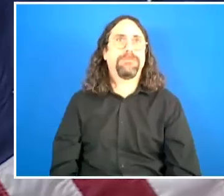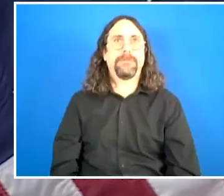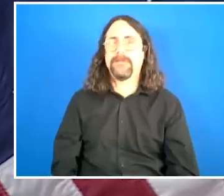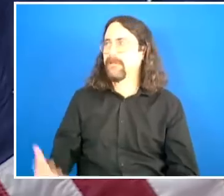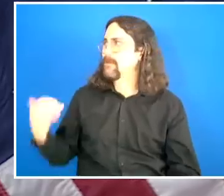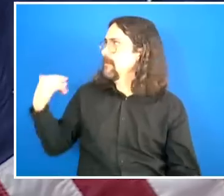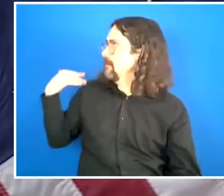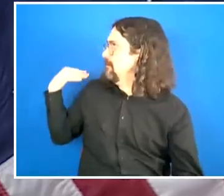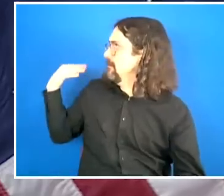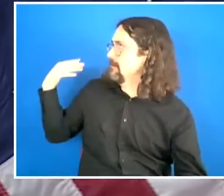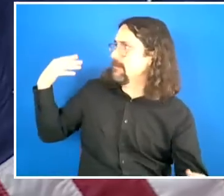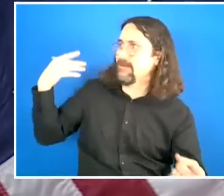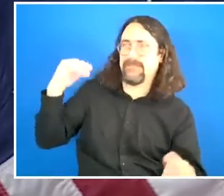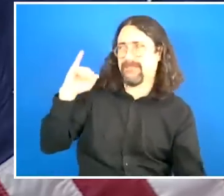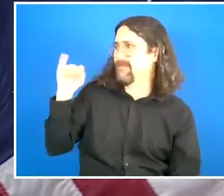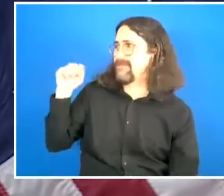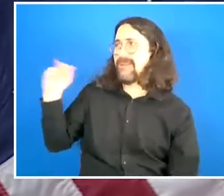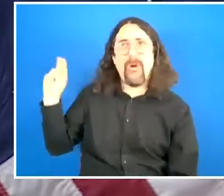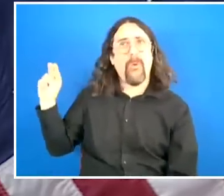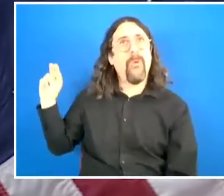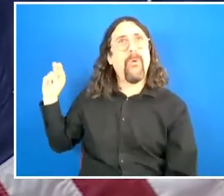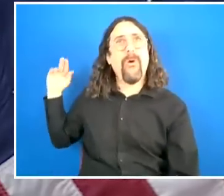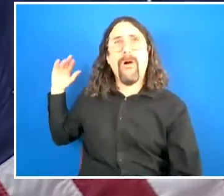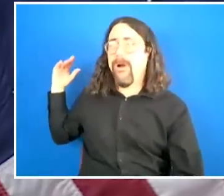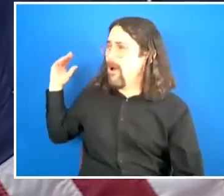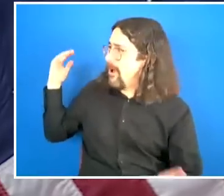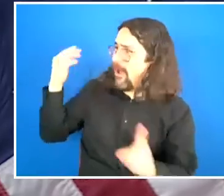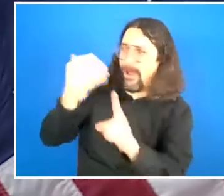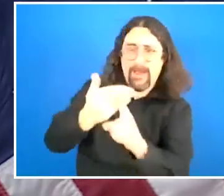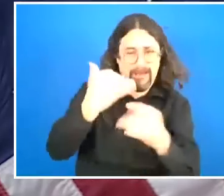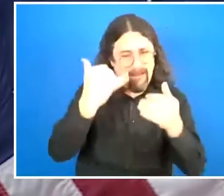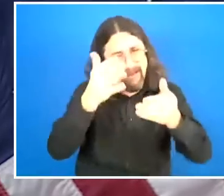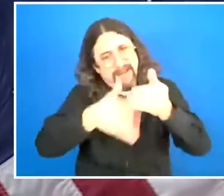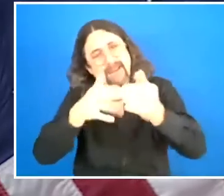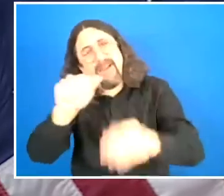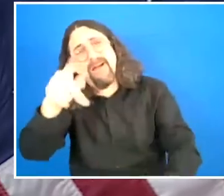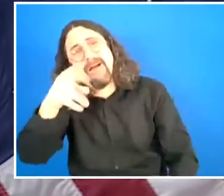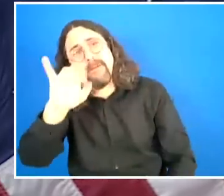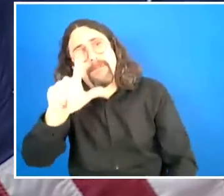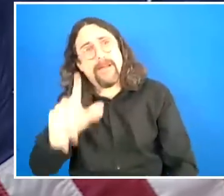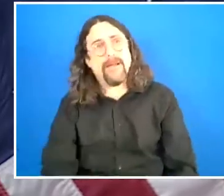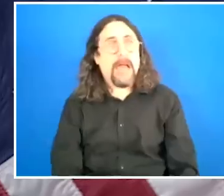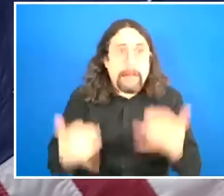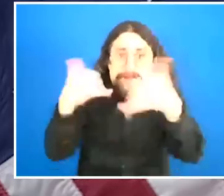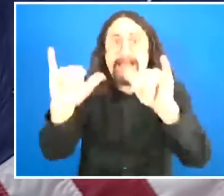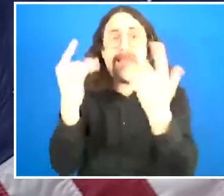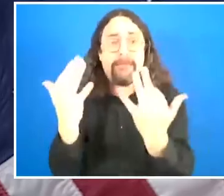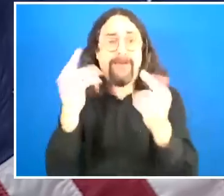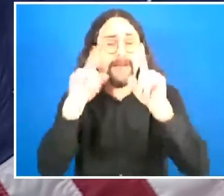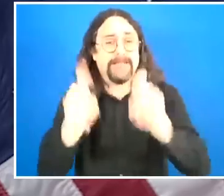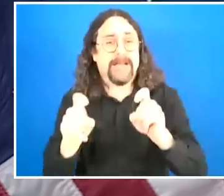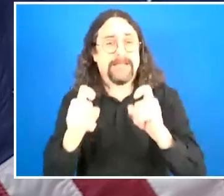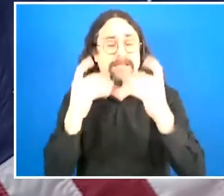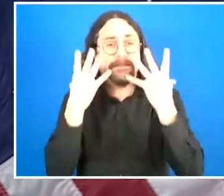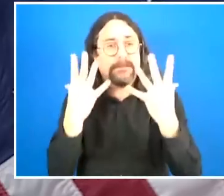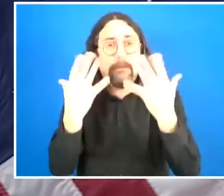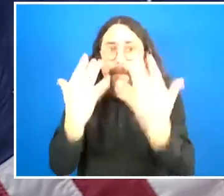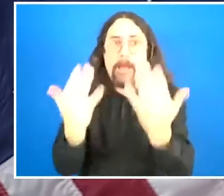NOW ALMOST ALL OF APRIL AFTER THE SAME EXACT QUESTION, MAKING THE SAME EXACT DEMAN DSAND STILL WE'RE NOT GETTING